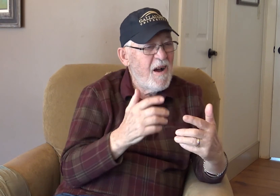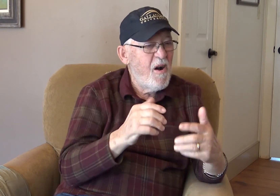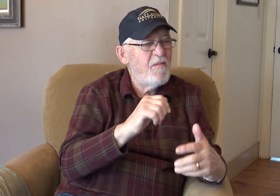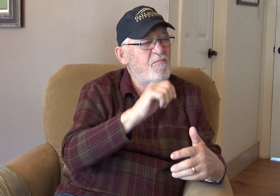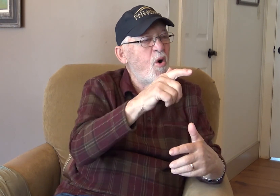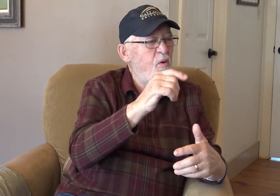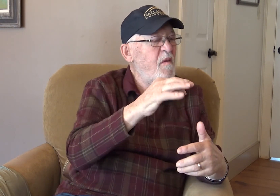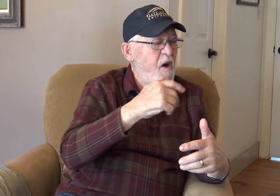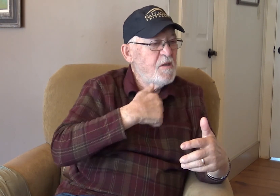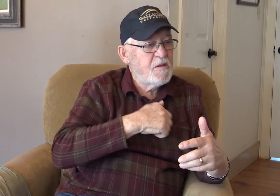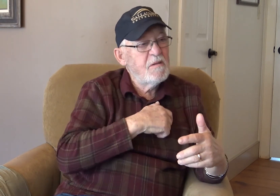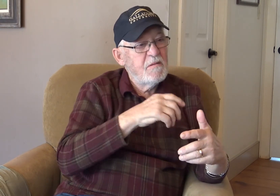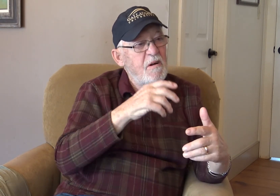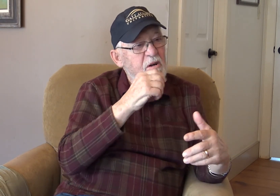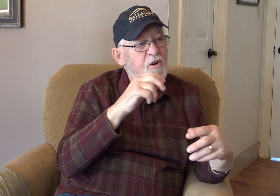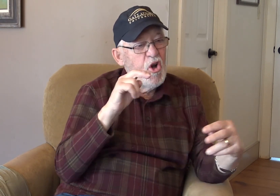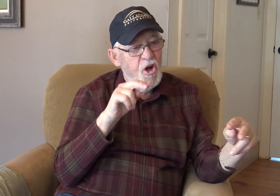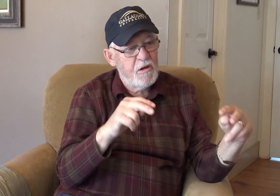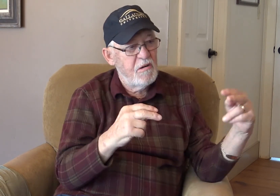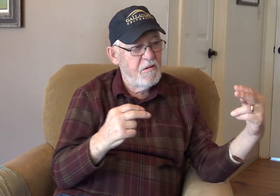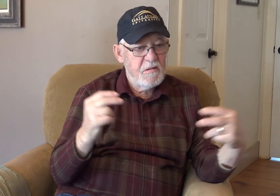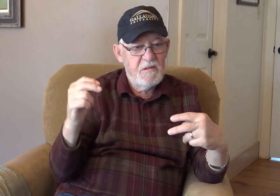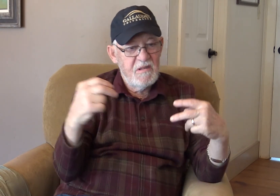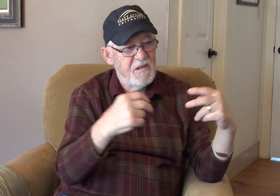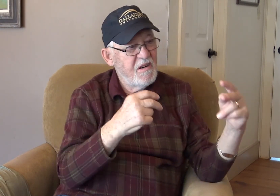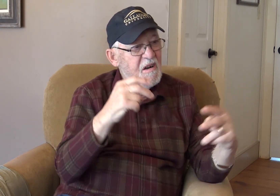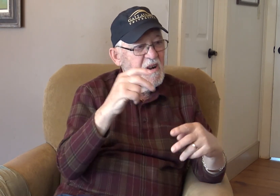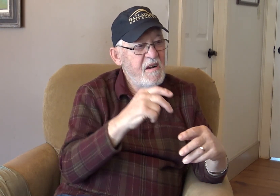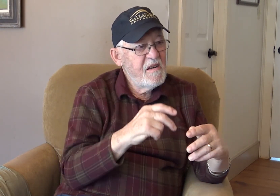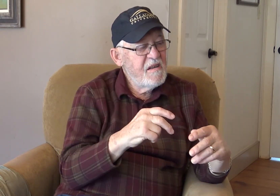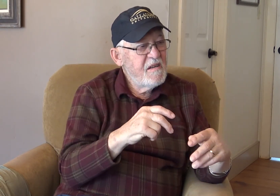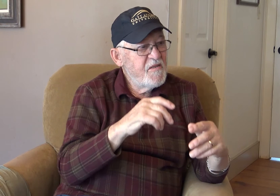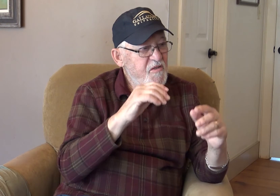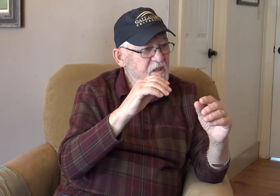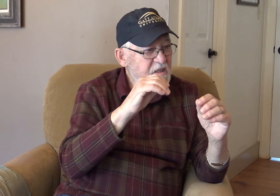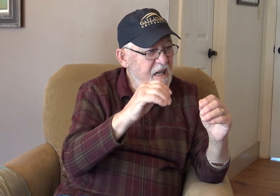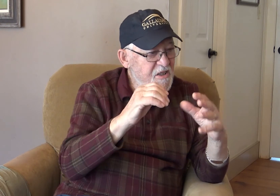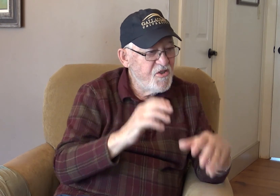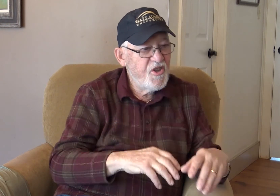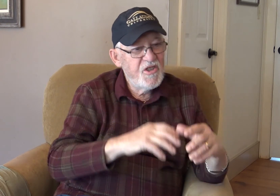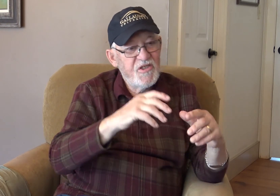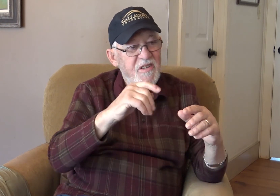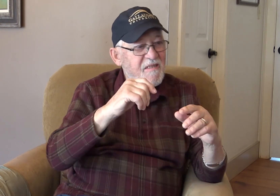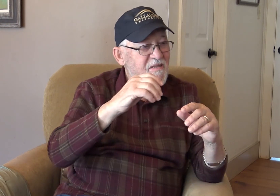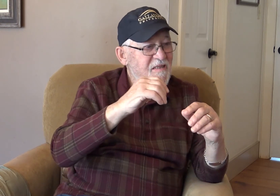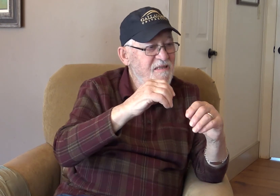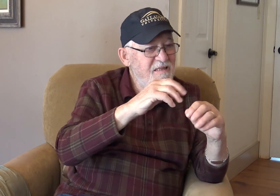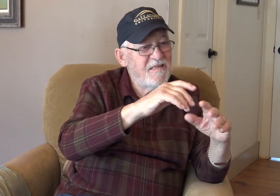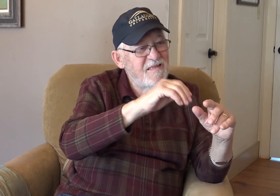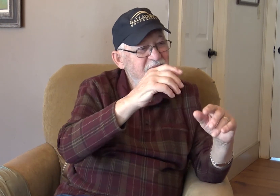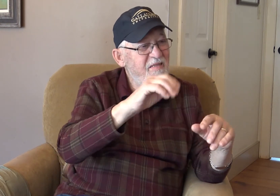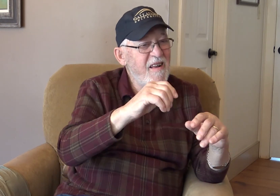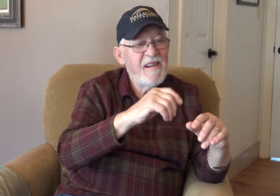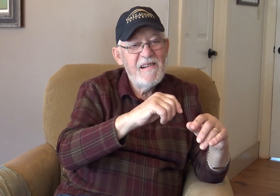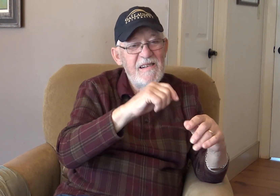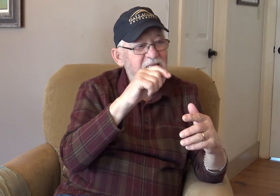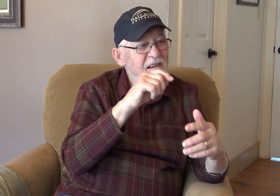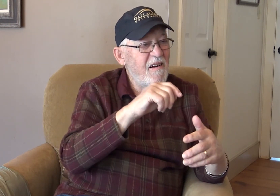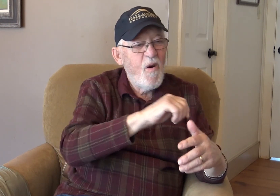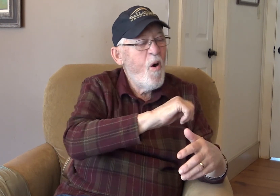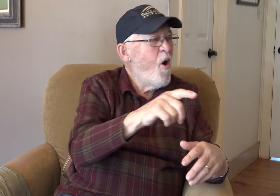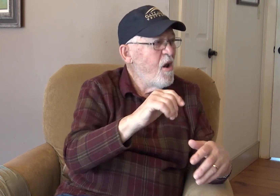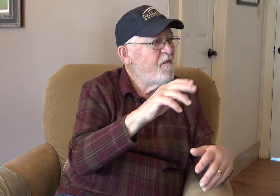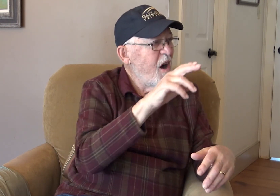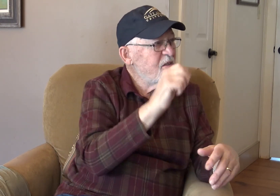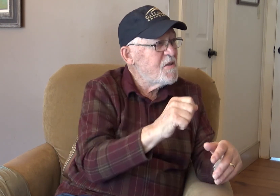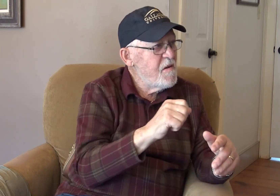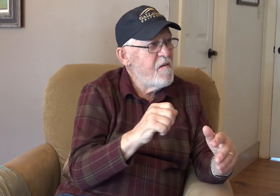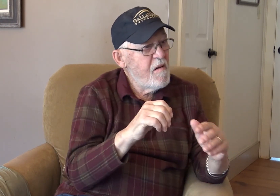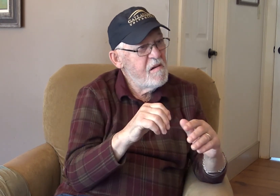All of us were able to look from our different perspectives ... like teachers and others - all of us